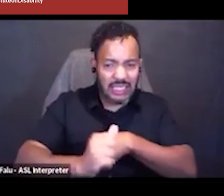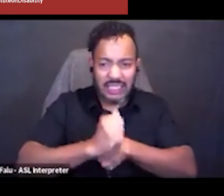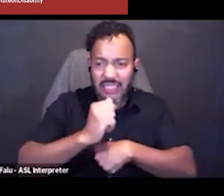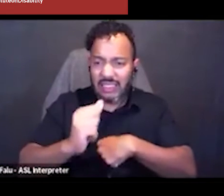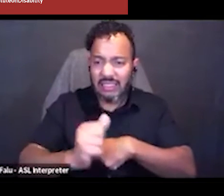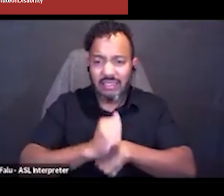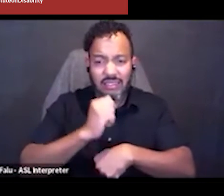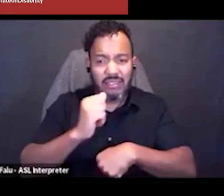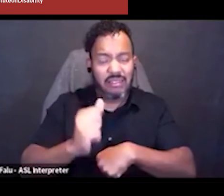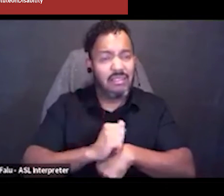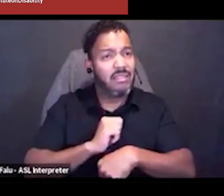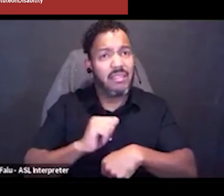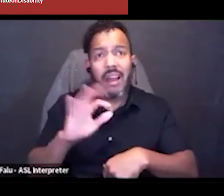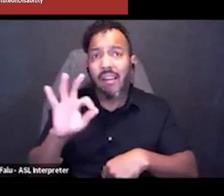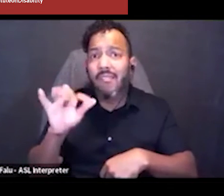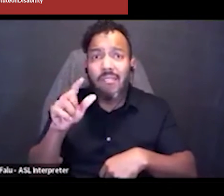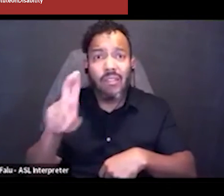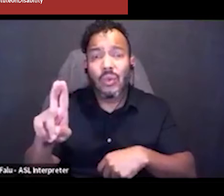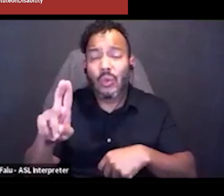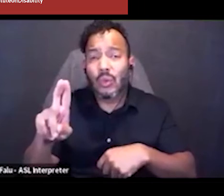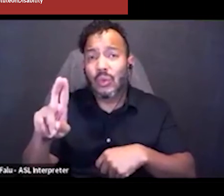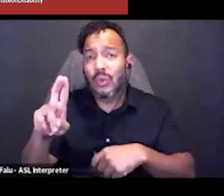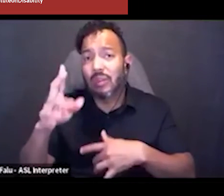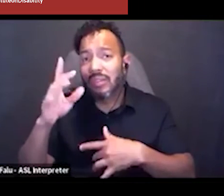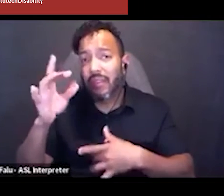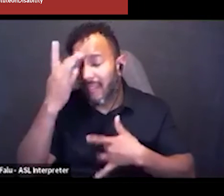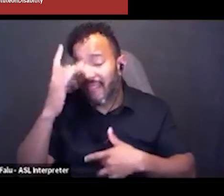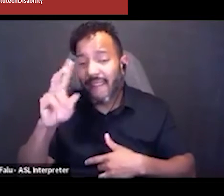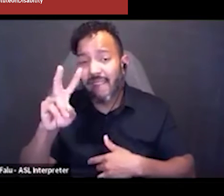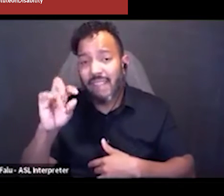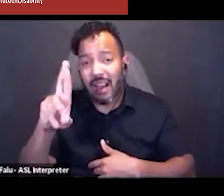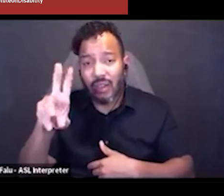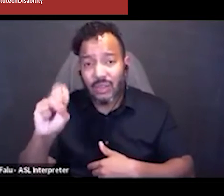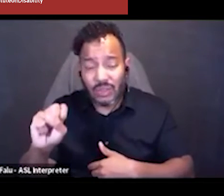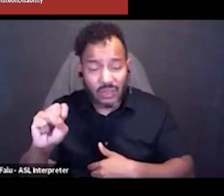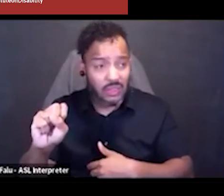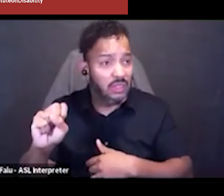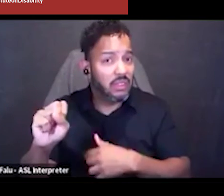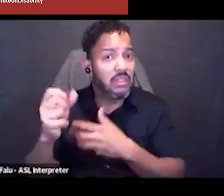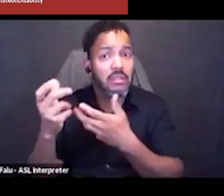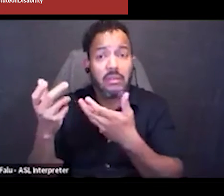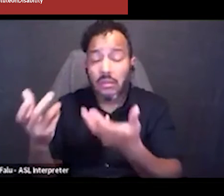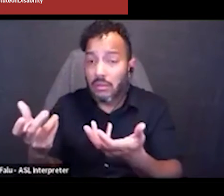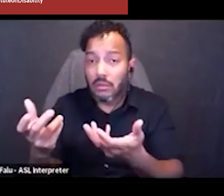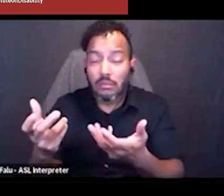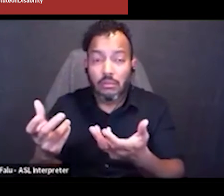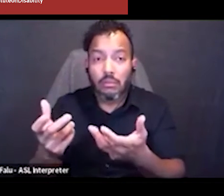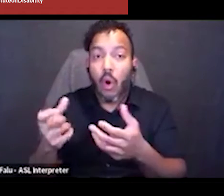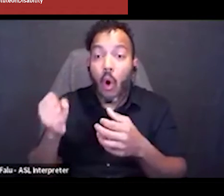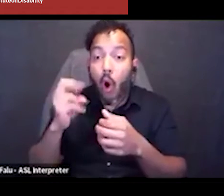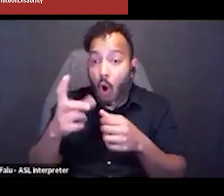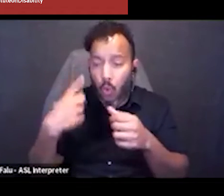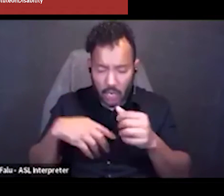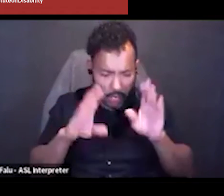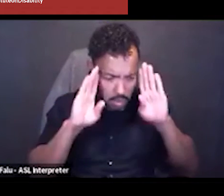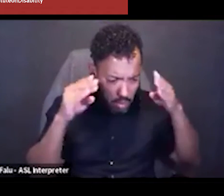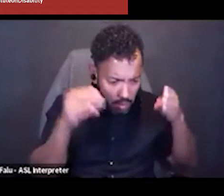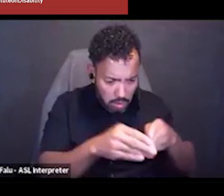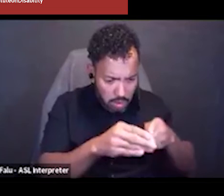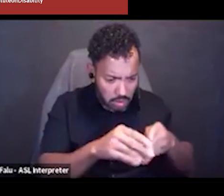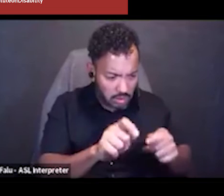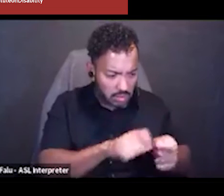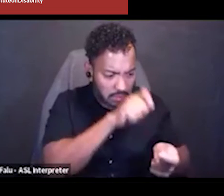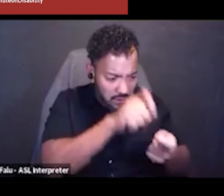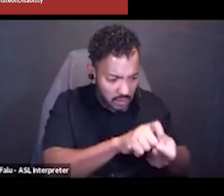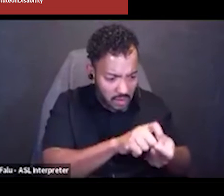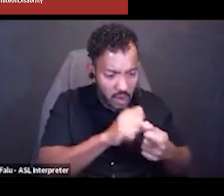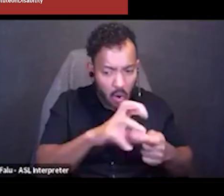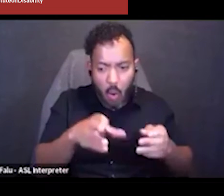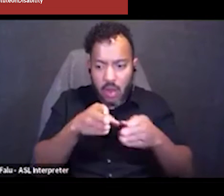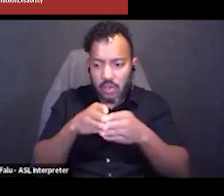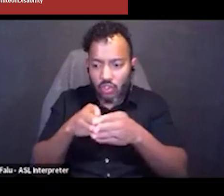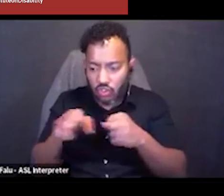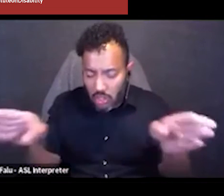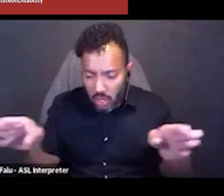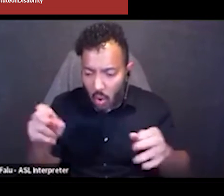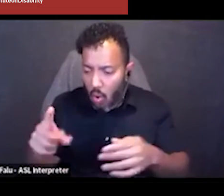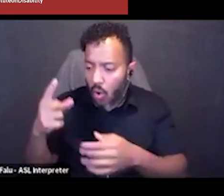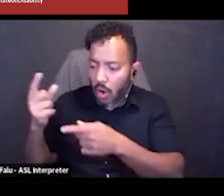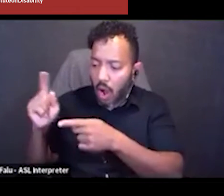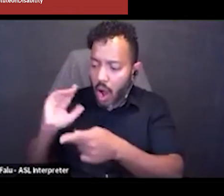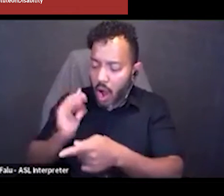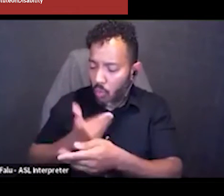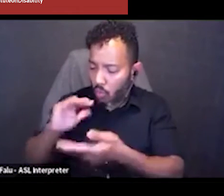Whether we're going to focus narrowly on what's happening in our own community or across the